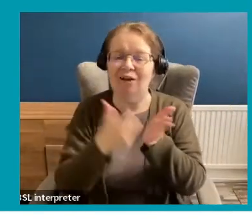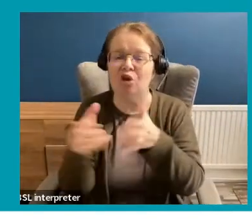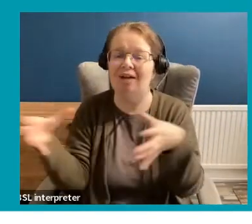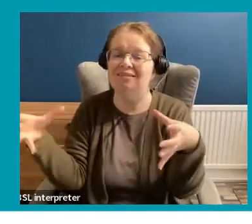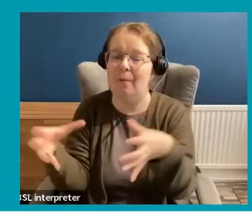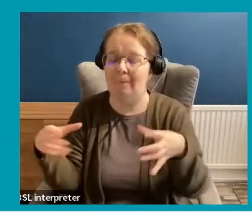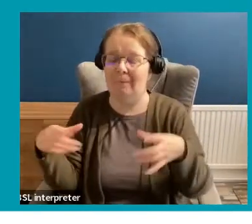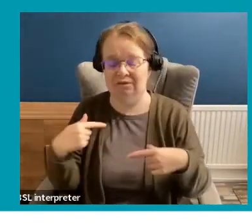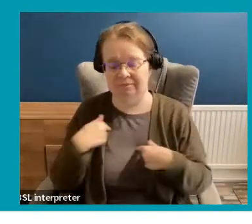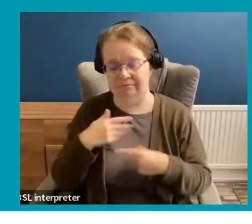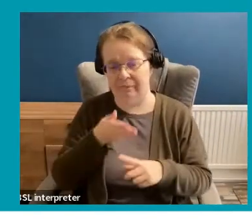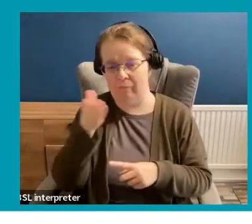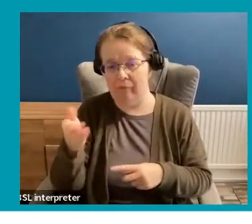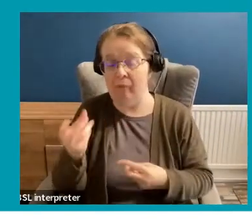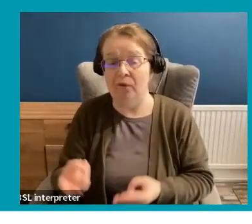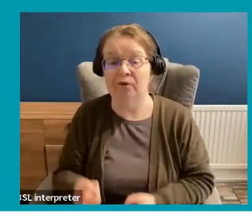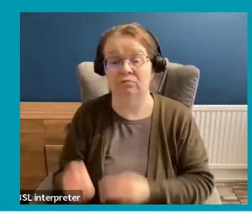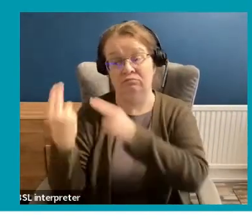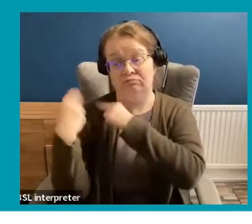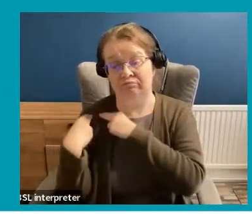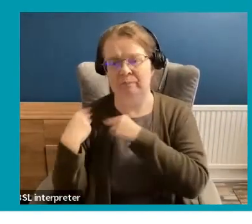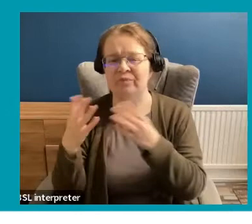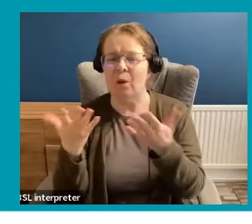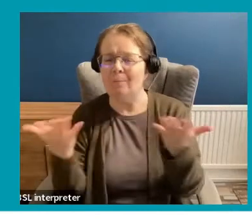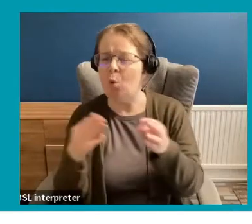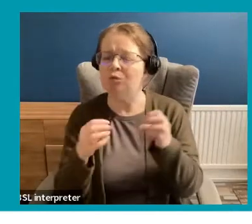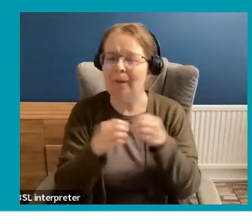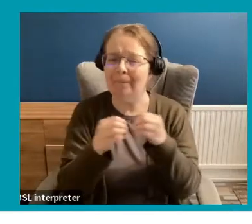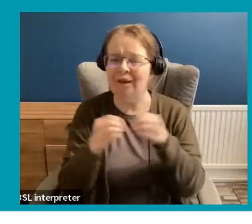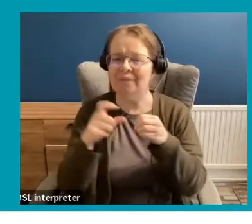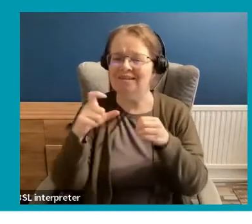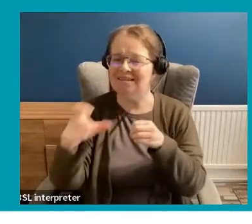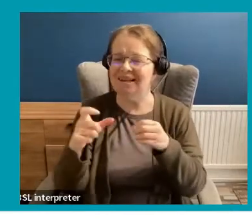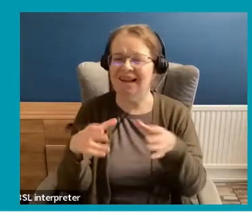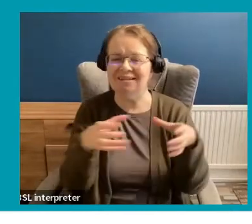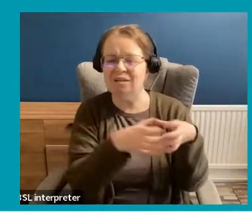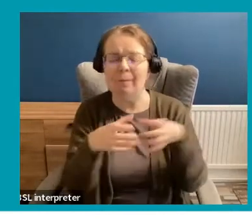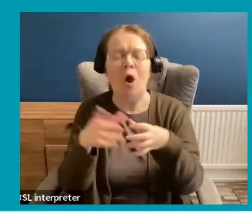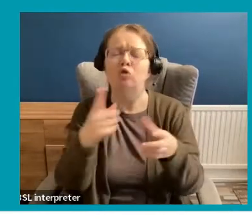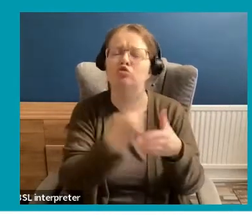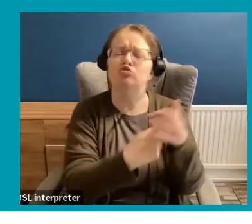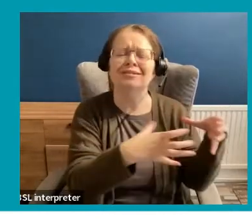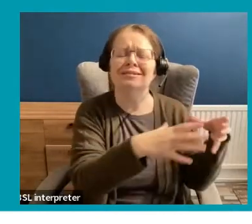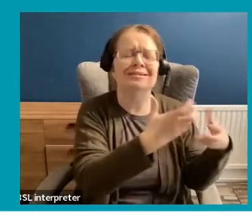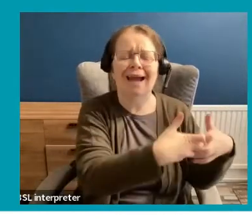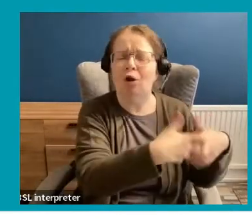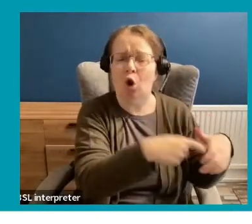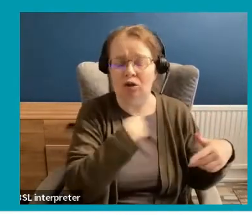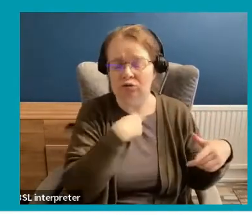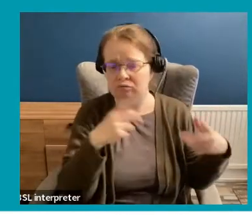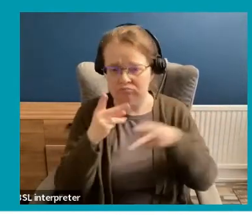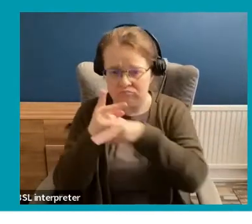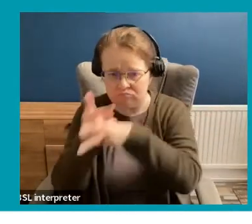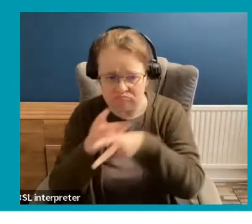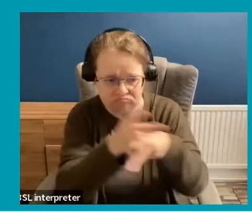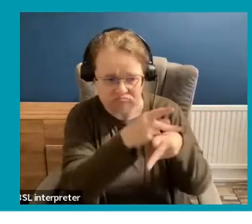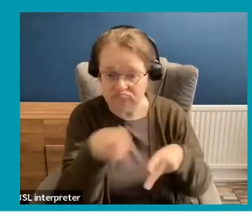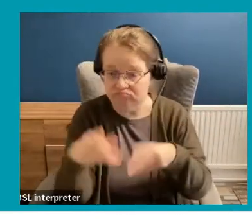And I took on more BBC departments so I looked after radio which is really